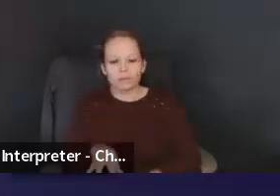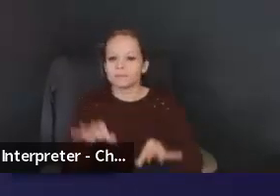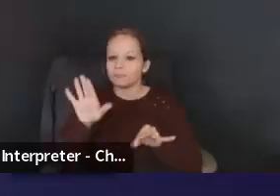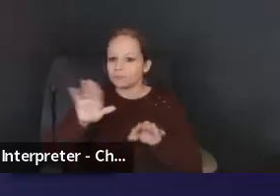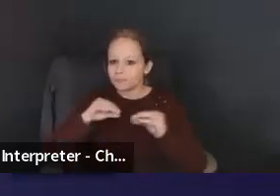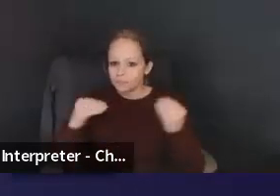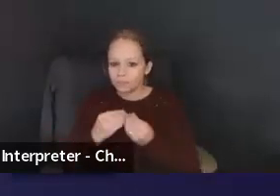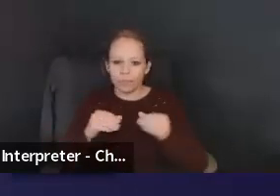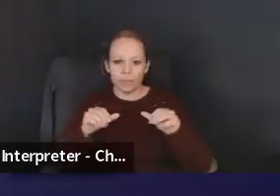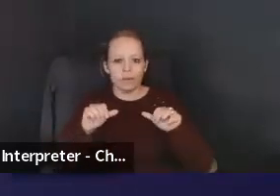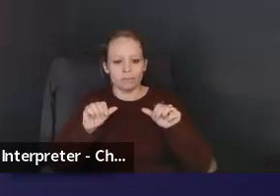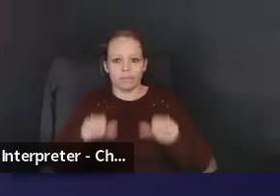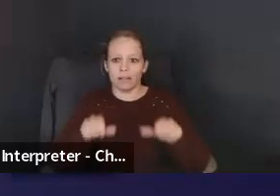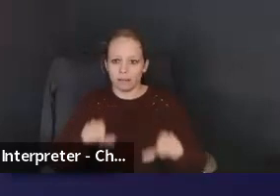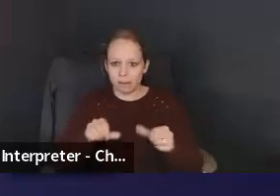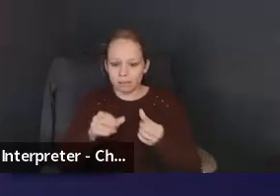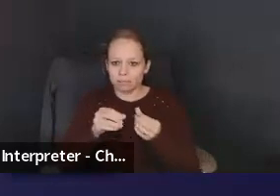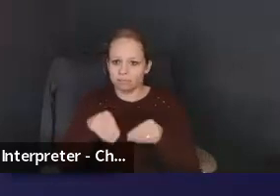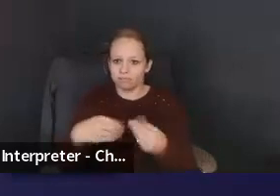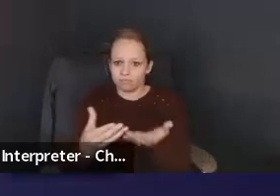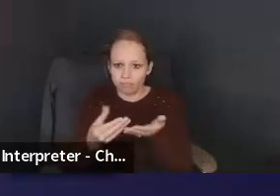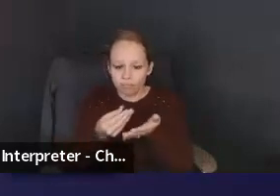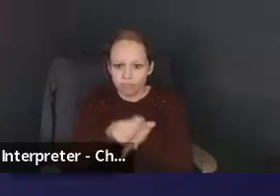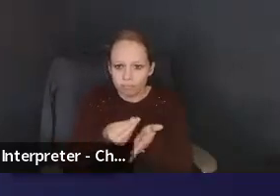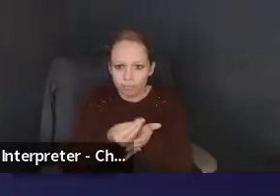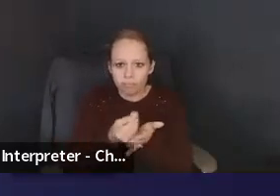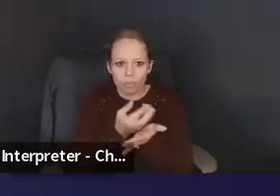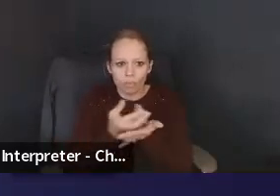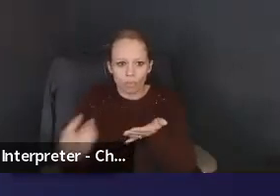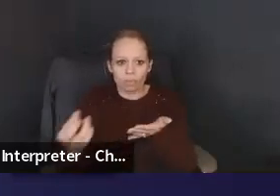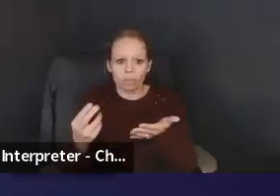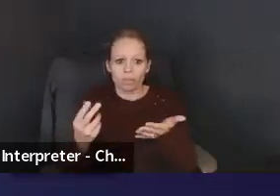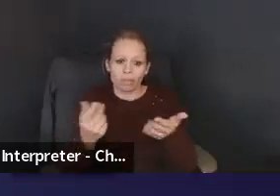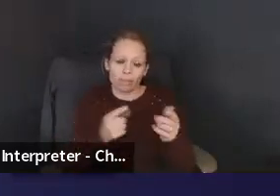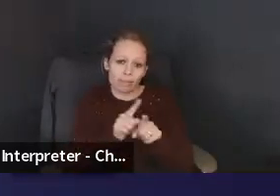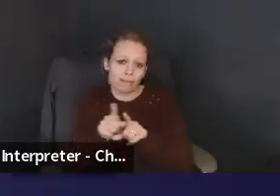resources. I put in here no extra points for humility, you know. And if you did it, it ain't